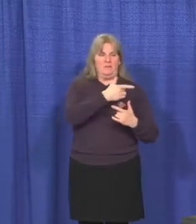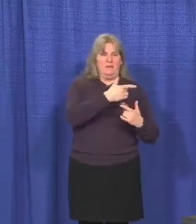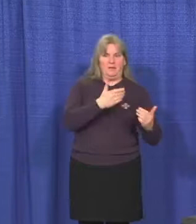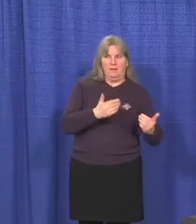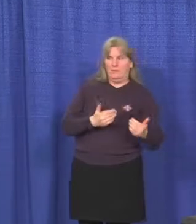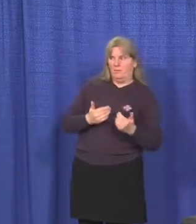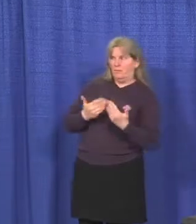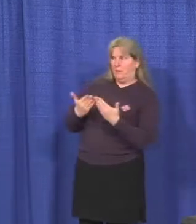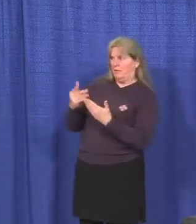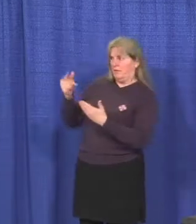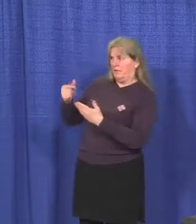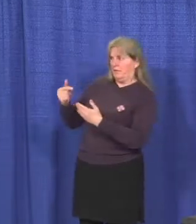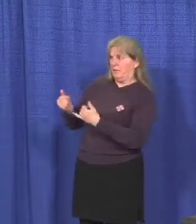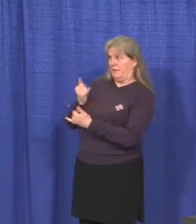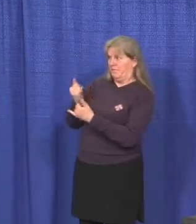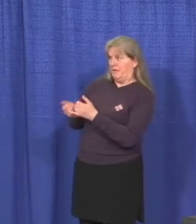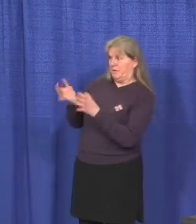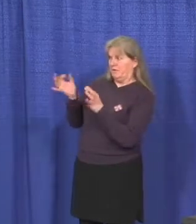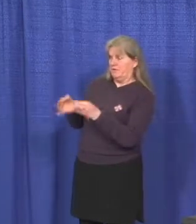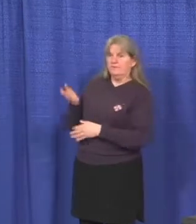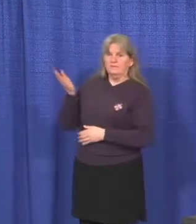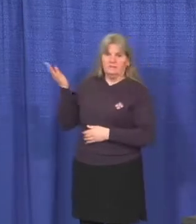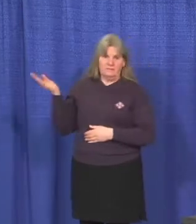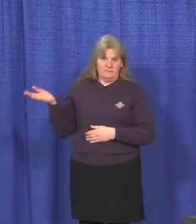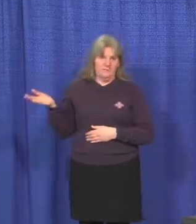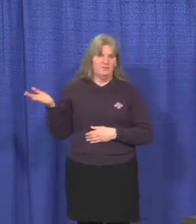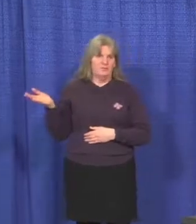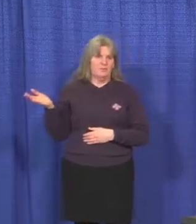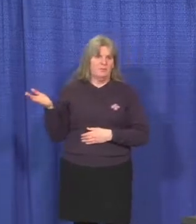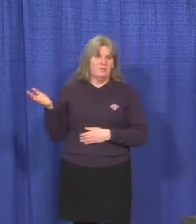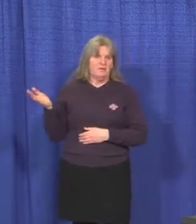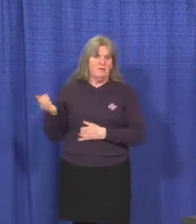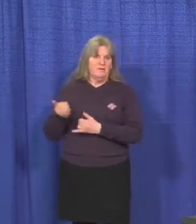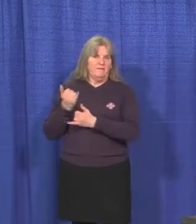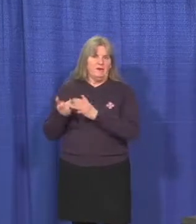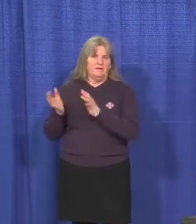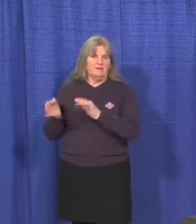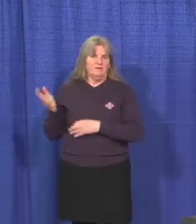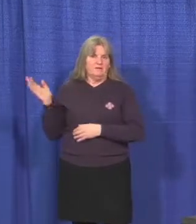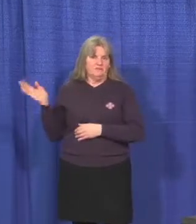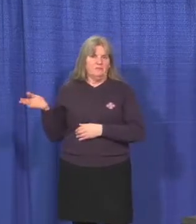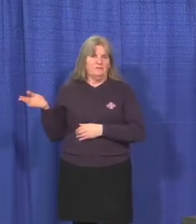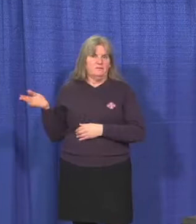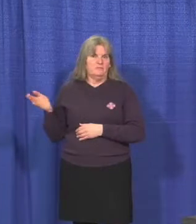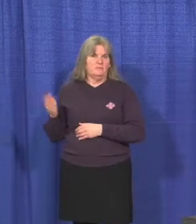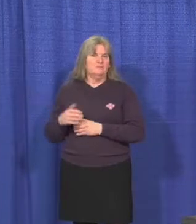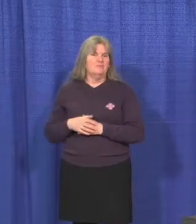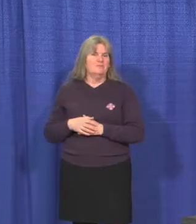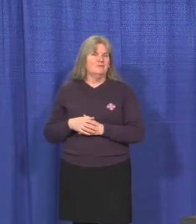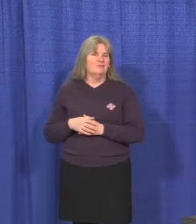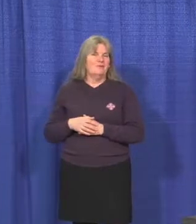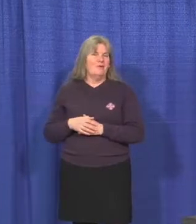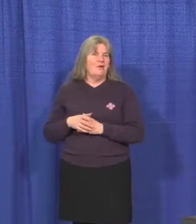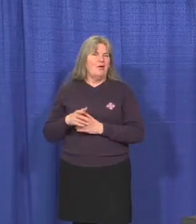from me and my position they are nonetheless government decisions.